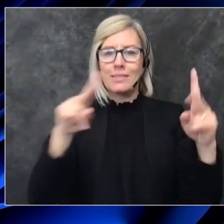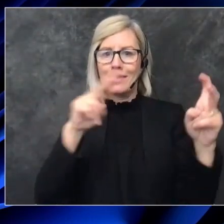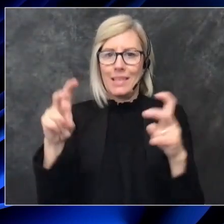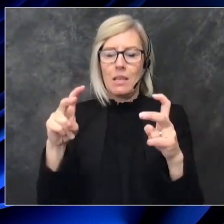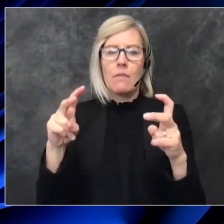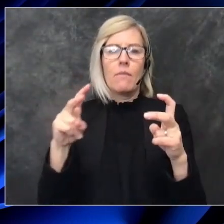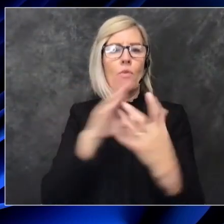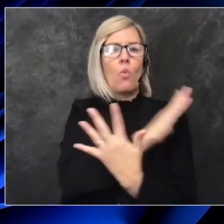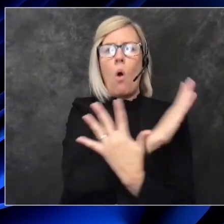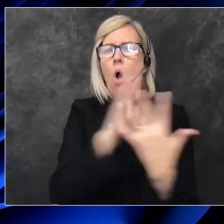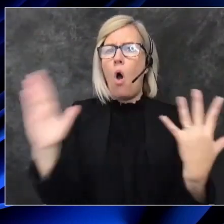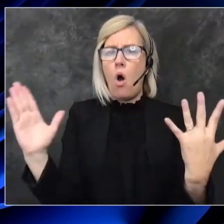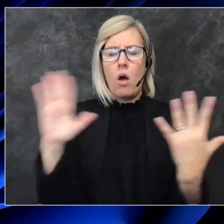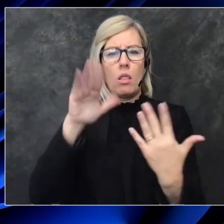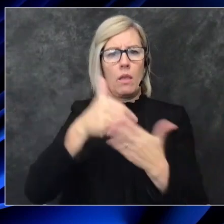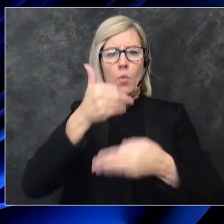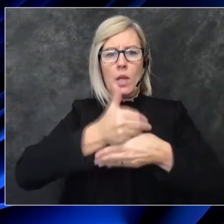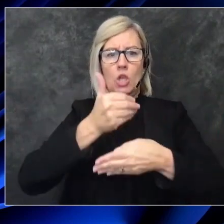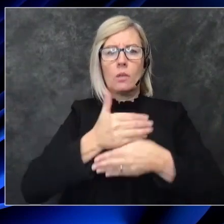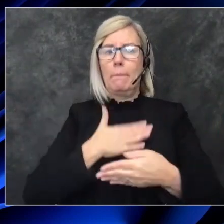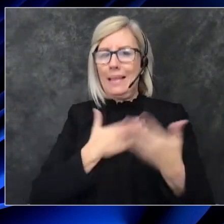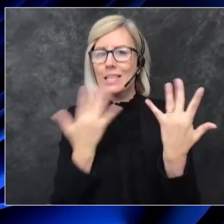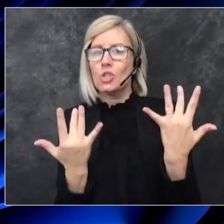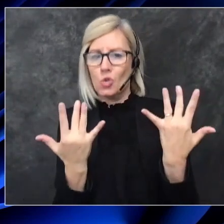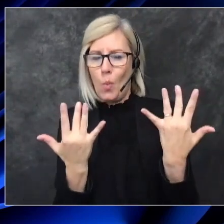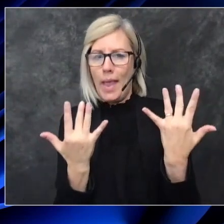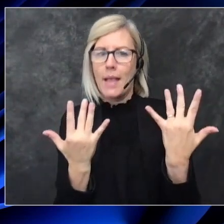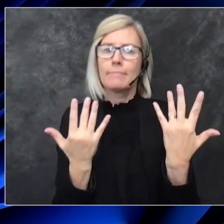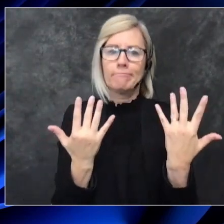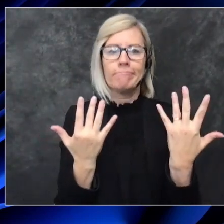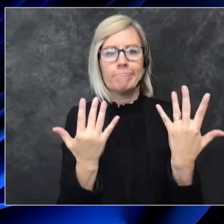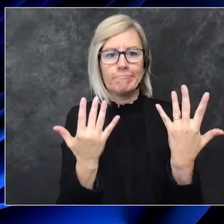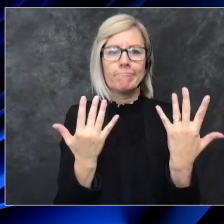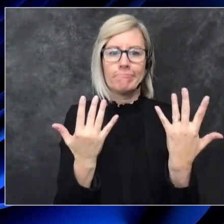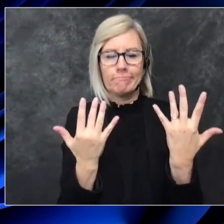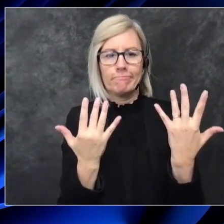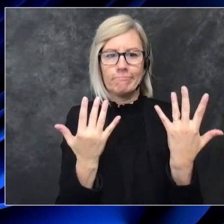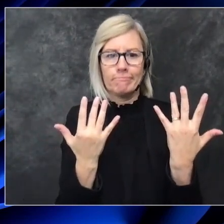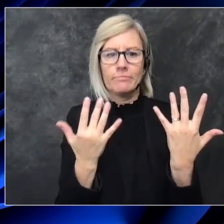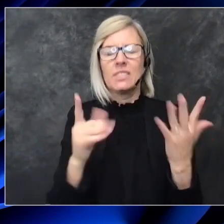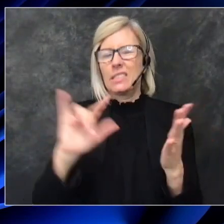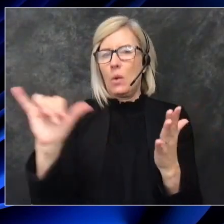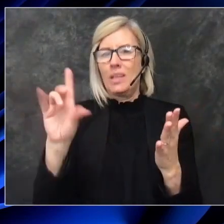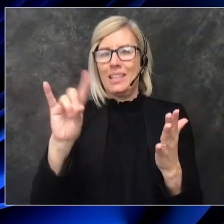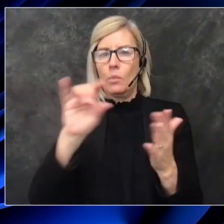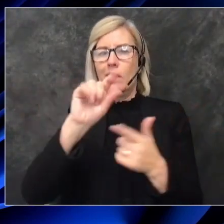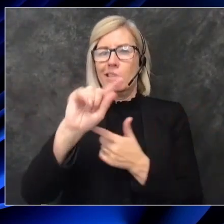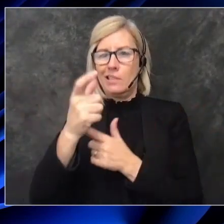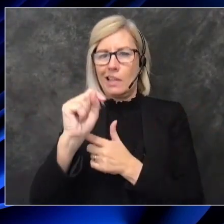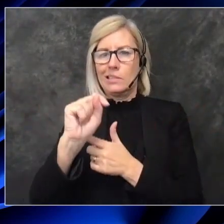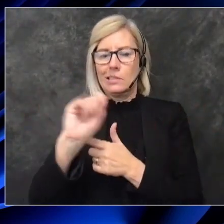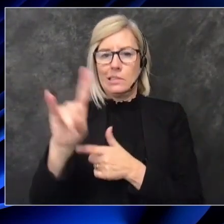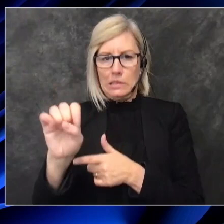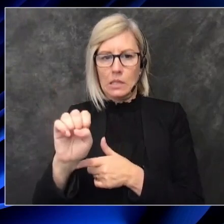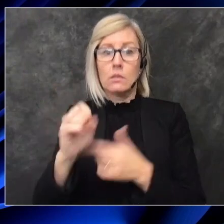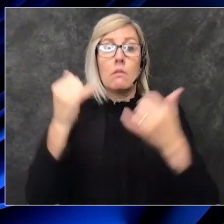You'll see that please. wait screen curtain very similar to what we did with the text size and